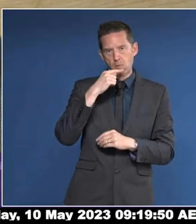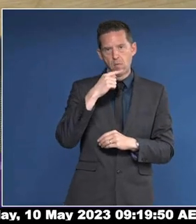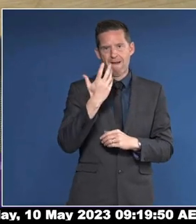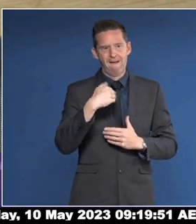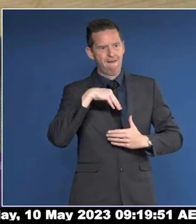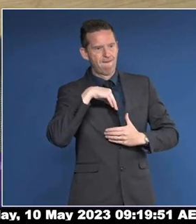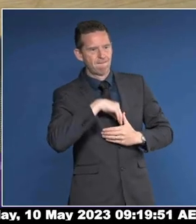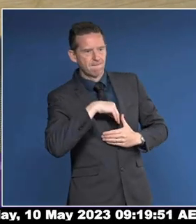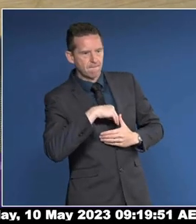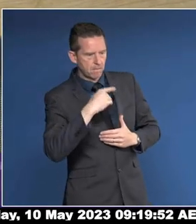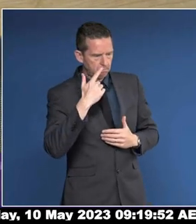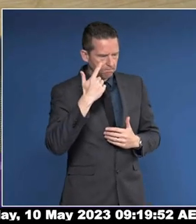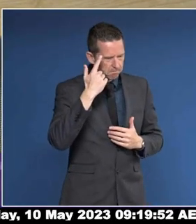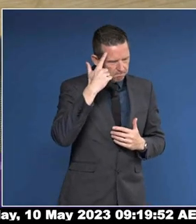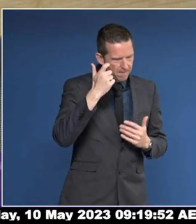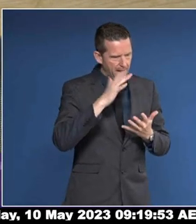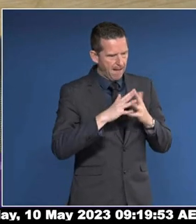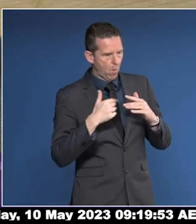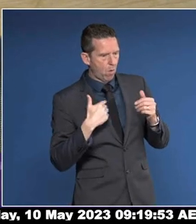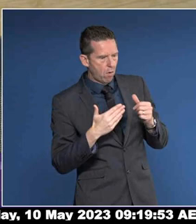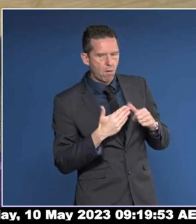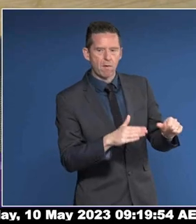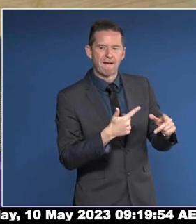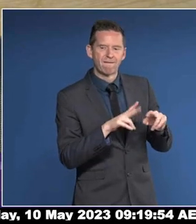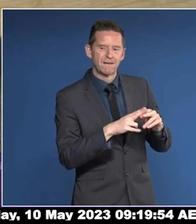Mm-hmm. MS EASTMAN: And understanding unconscious bias is to